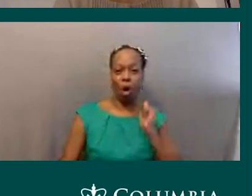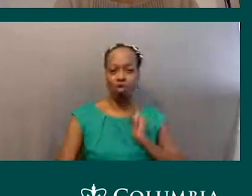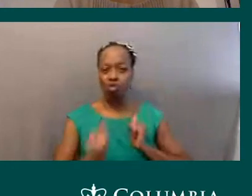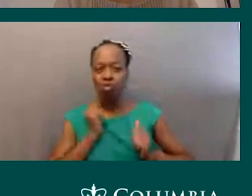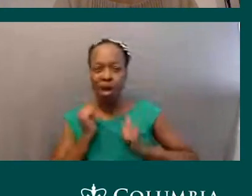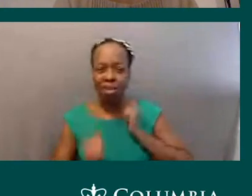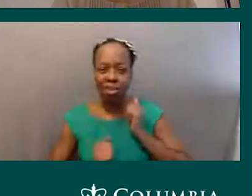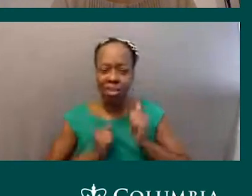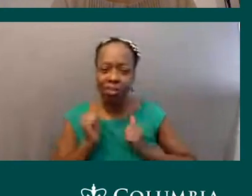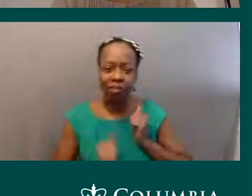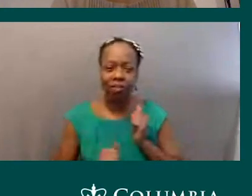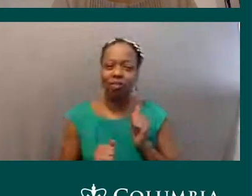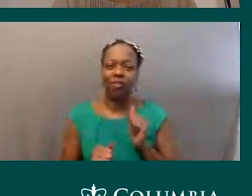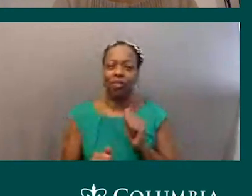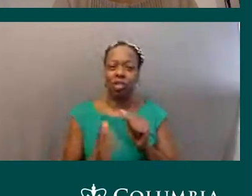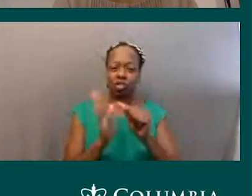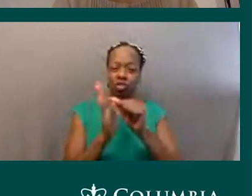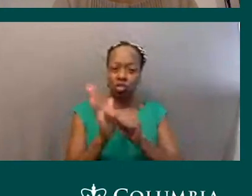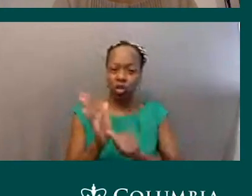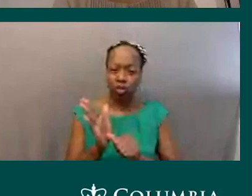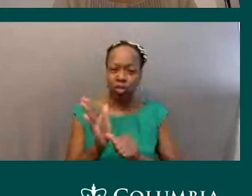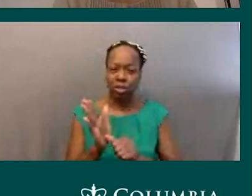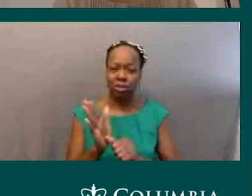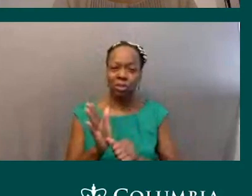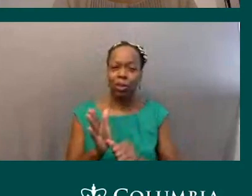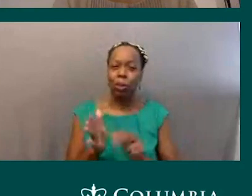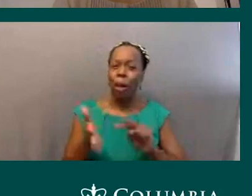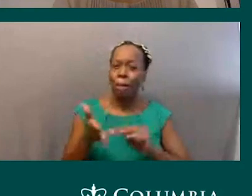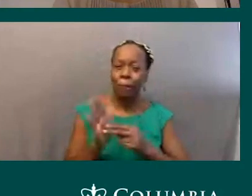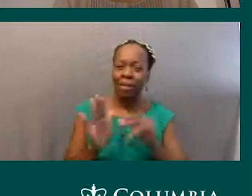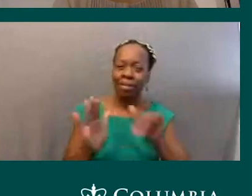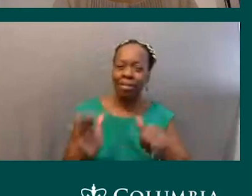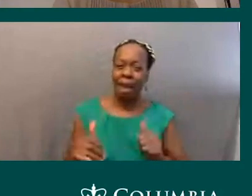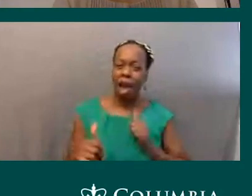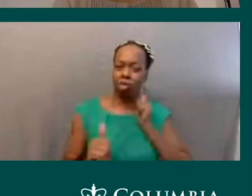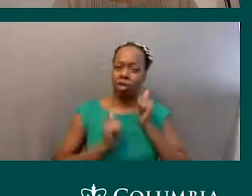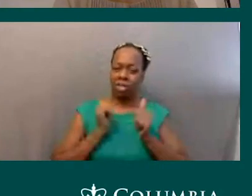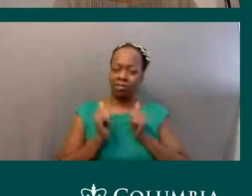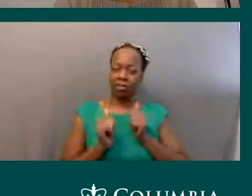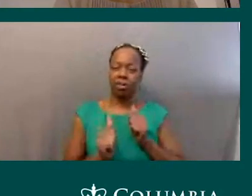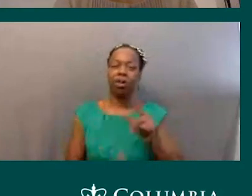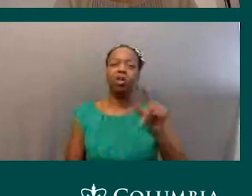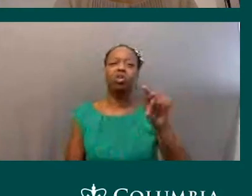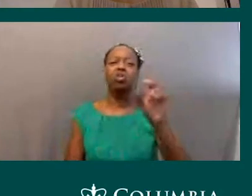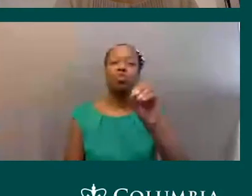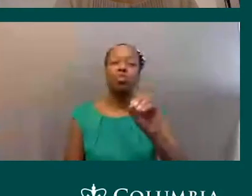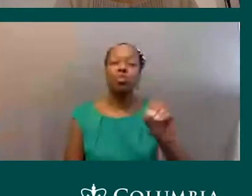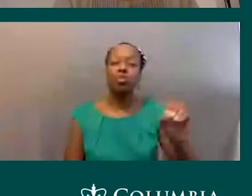And by aggressive, I mean too much, and he's gonna understand that going through the skin